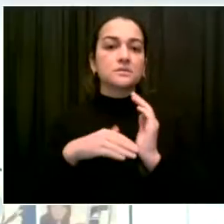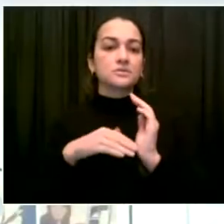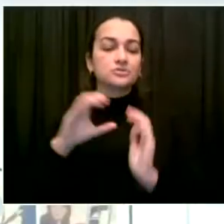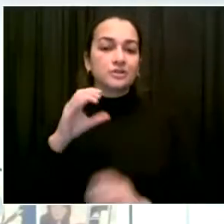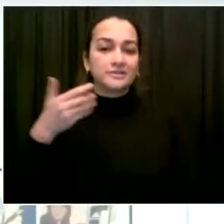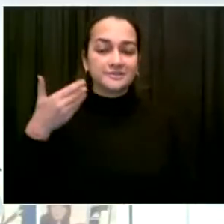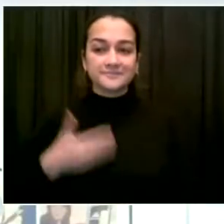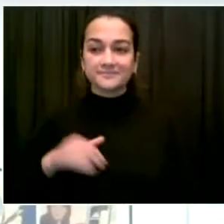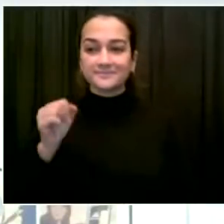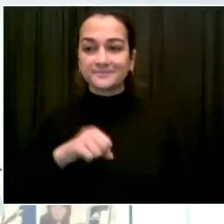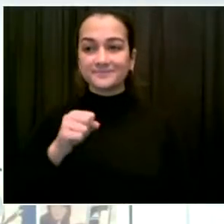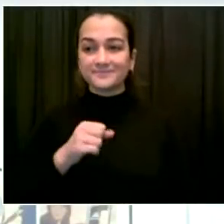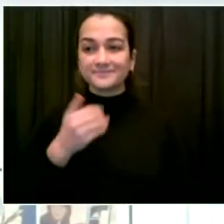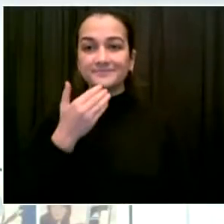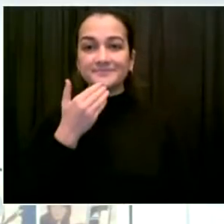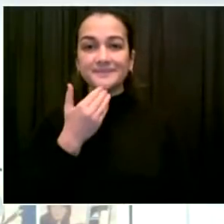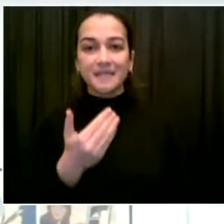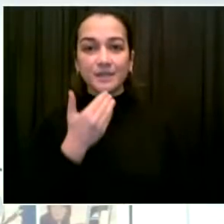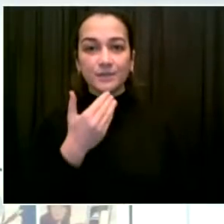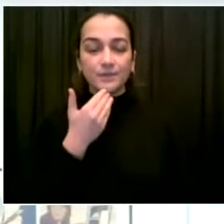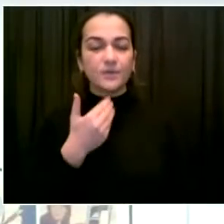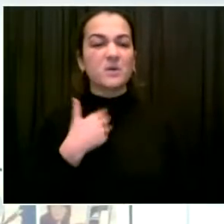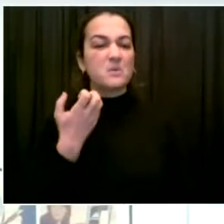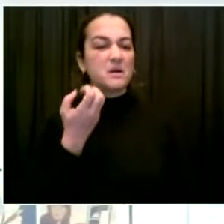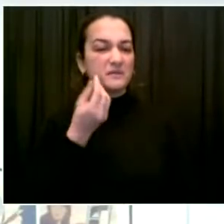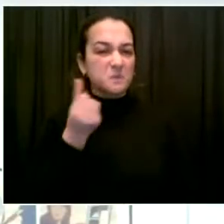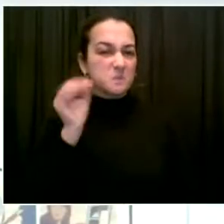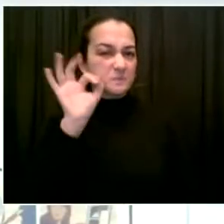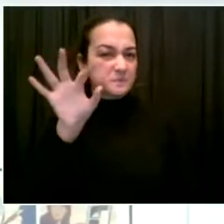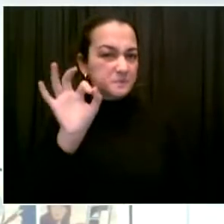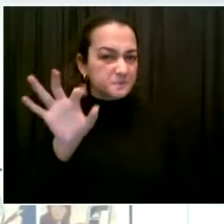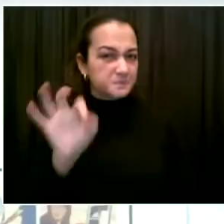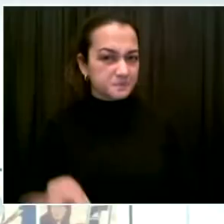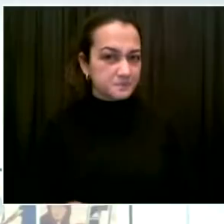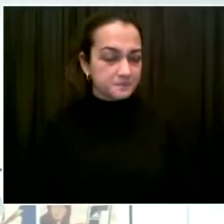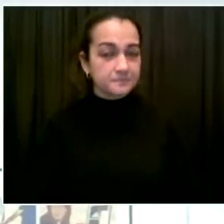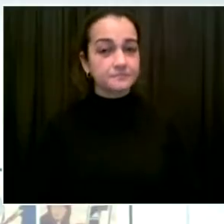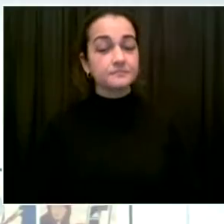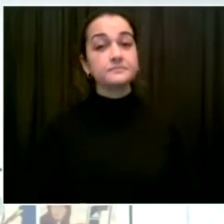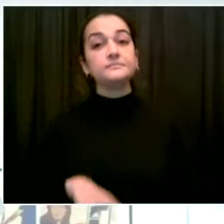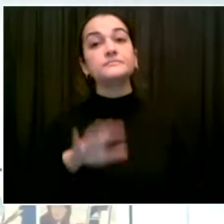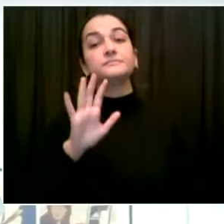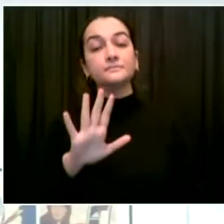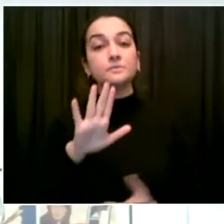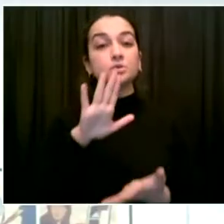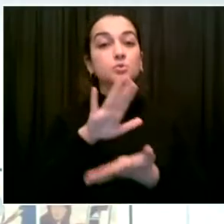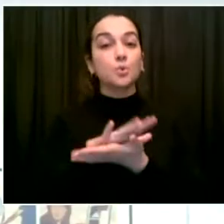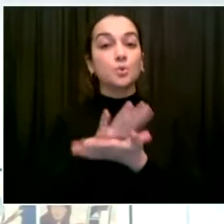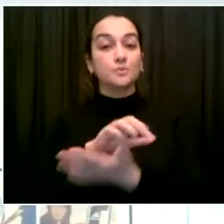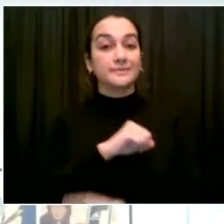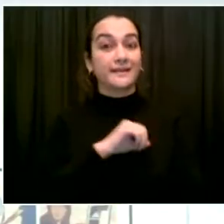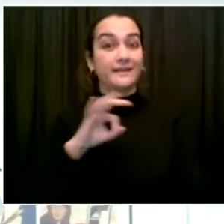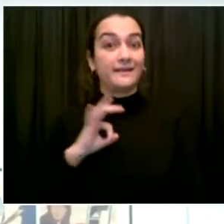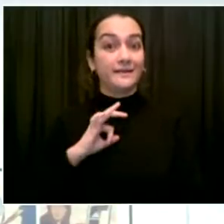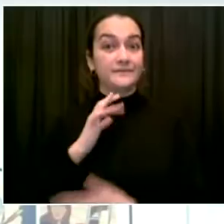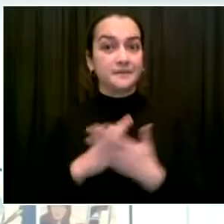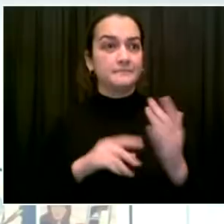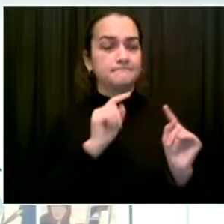.DR CHOKSHI DO YOU WANT TO ADD TO WHAT I HAVE SAID? I WANT TO PICK UP WHERE YOU LEFT OFF,